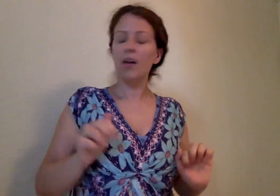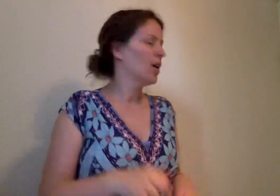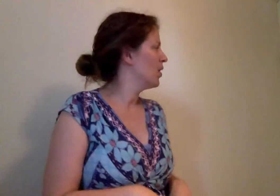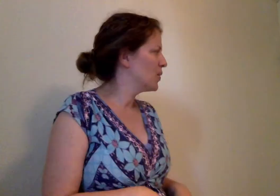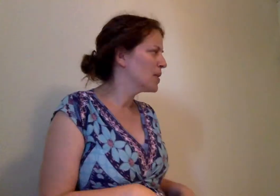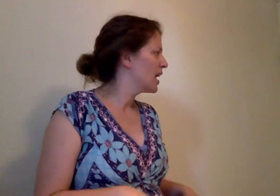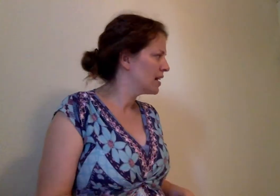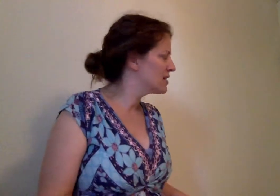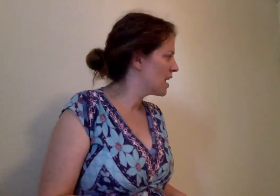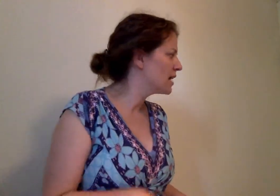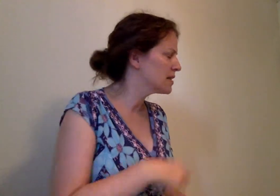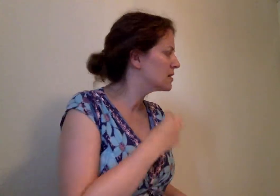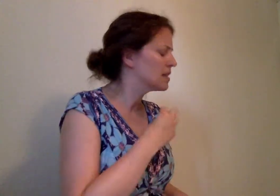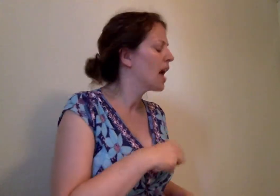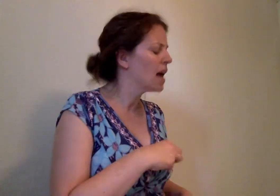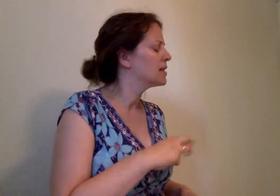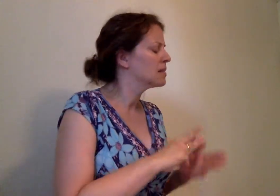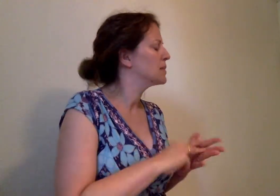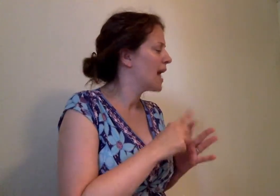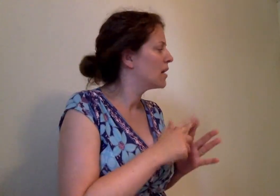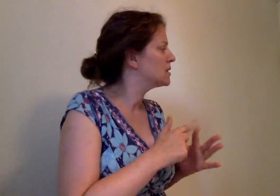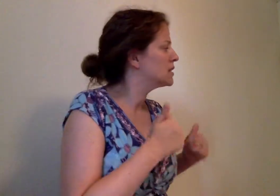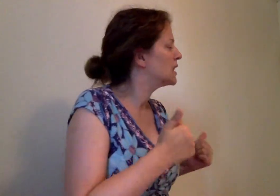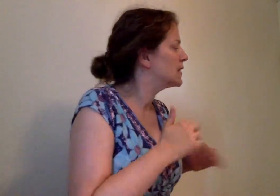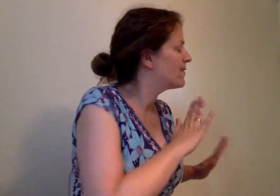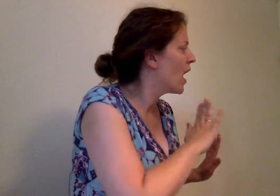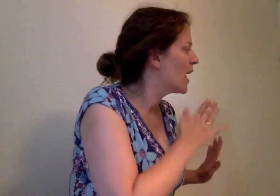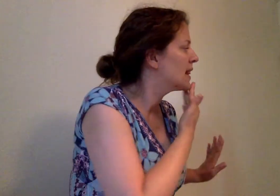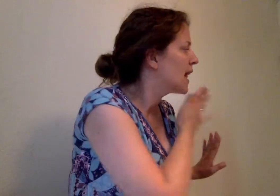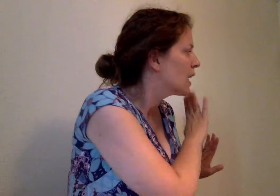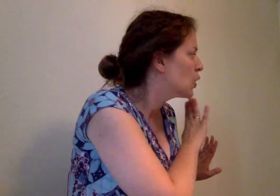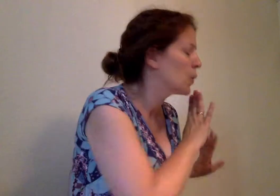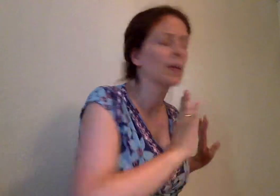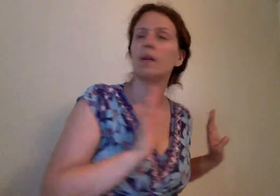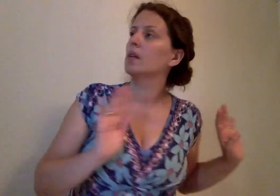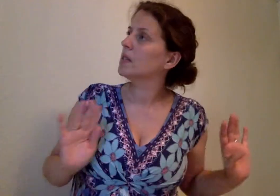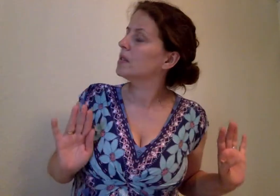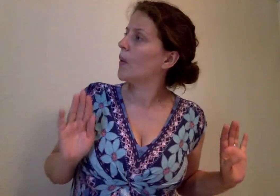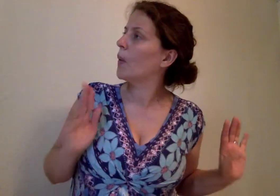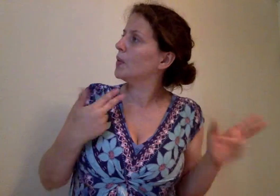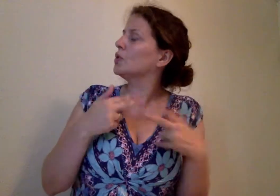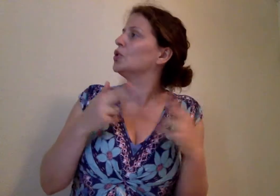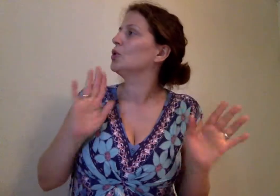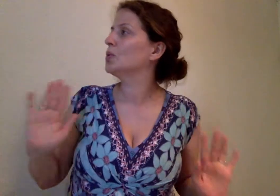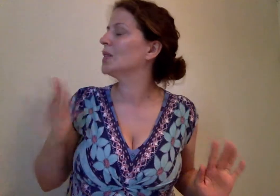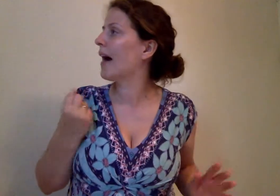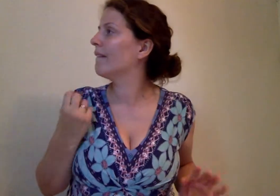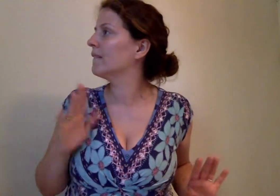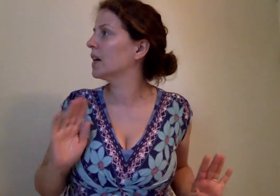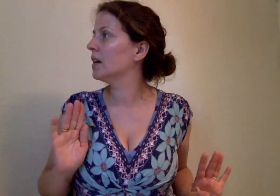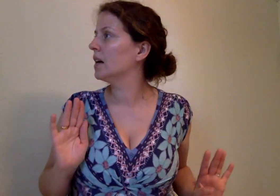"Oh yes Mr Elton he's fine thank you." "So news have?"